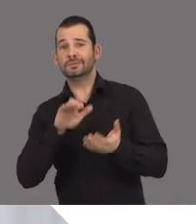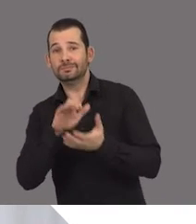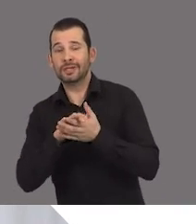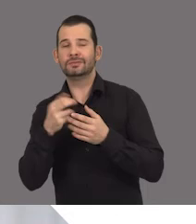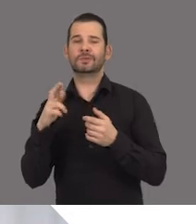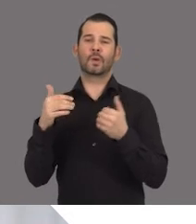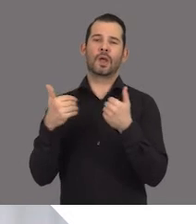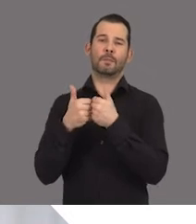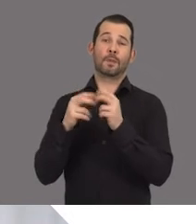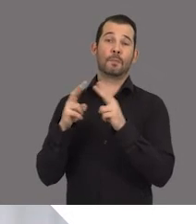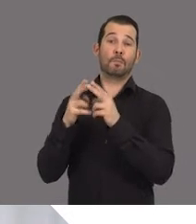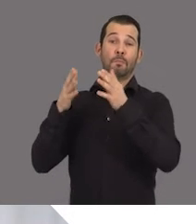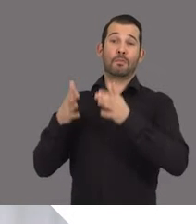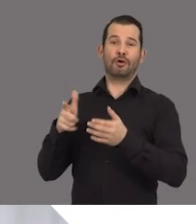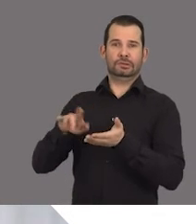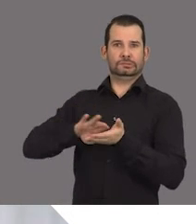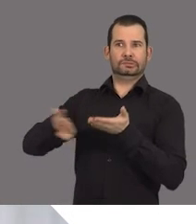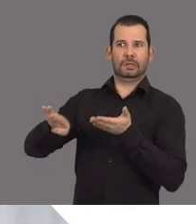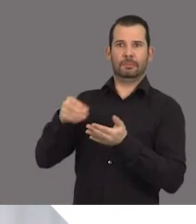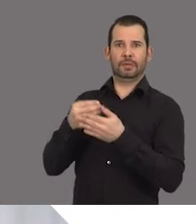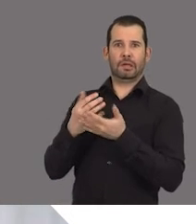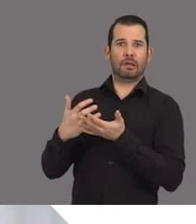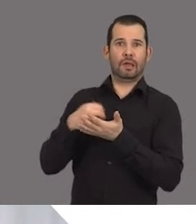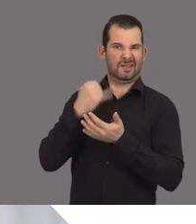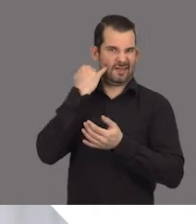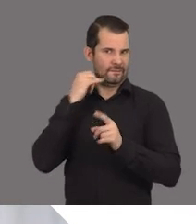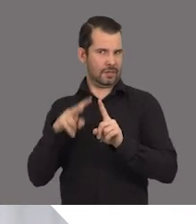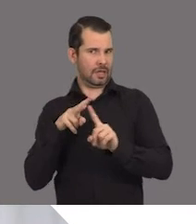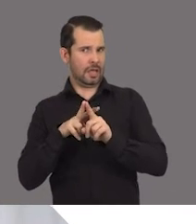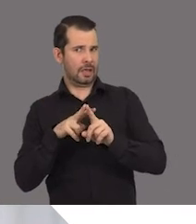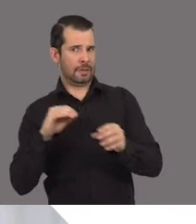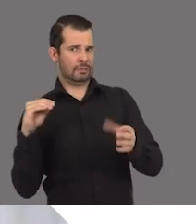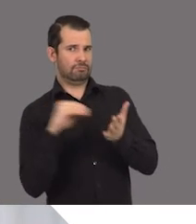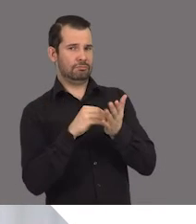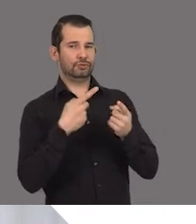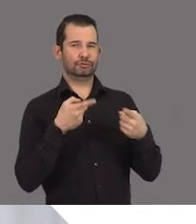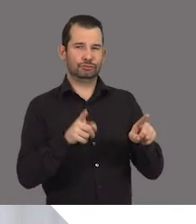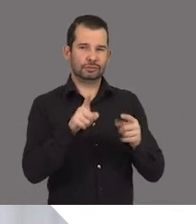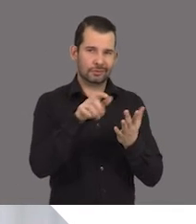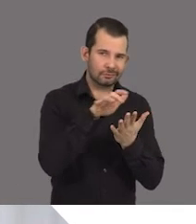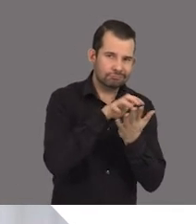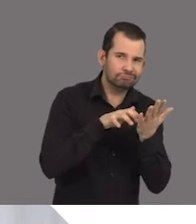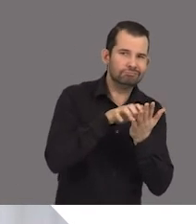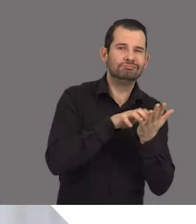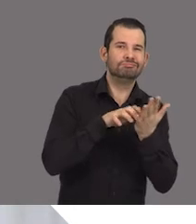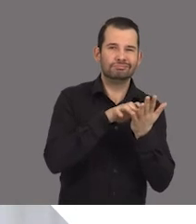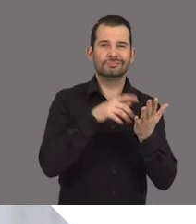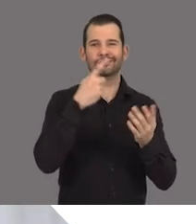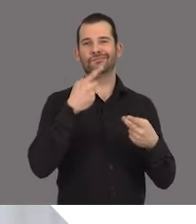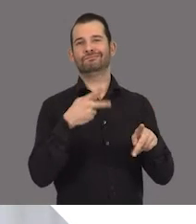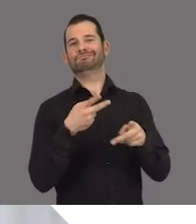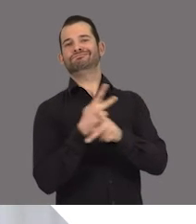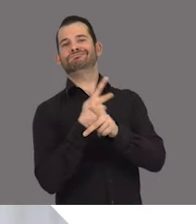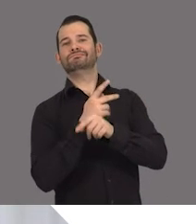working income and of the adjusted family net income in order to calculate your CWB.